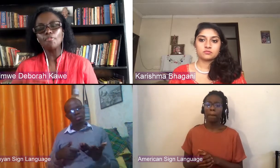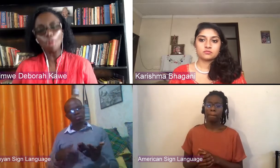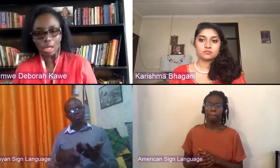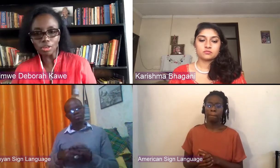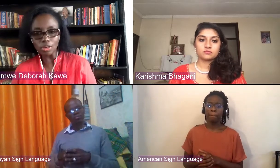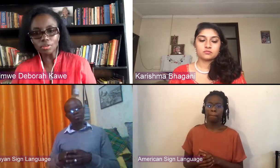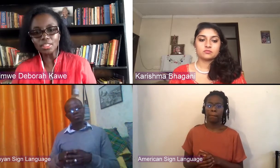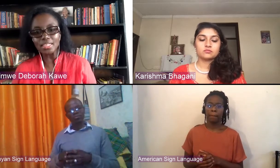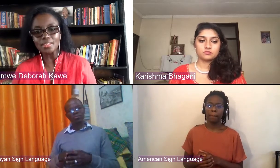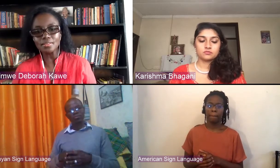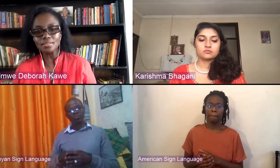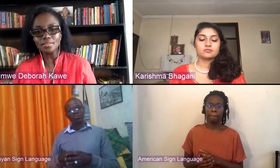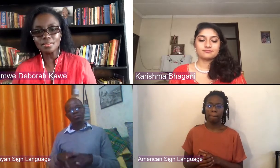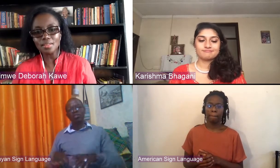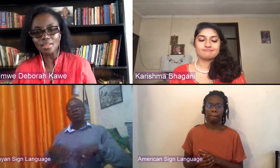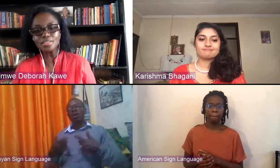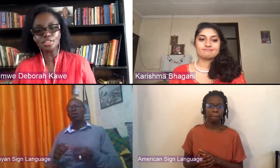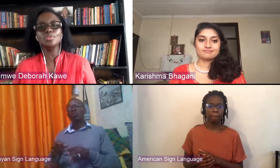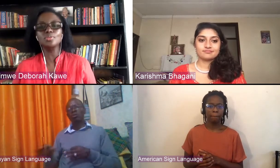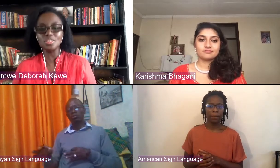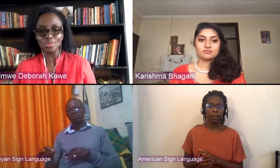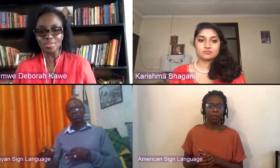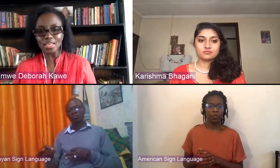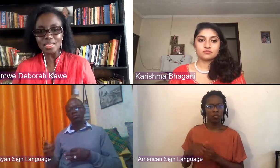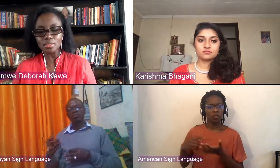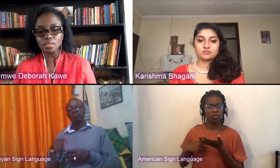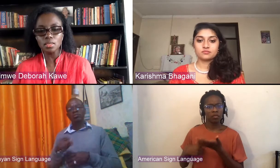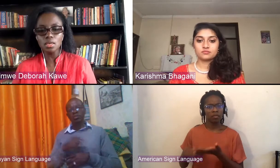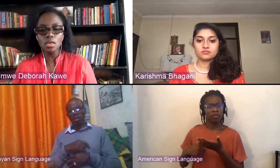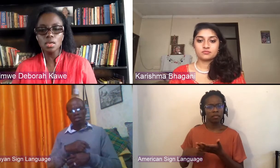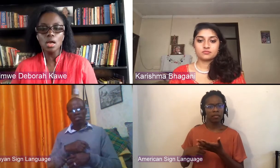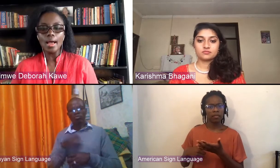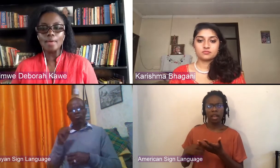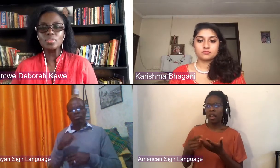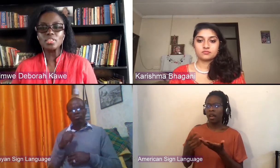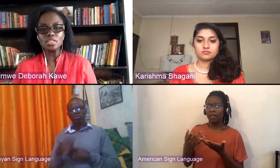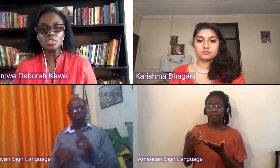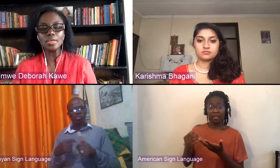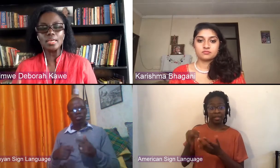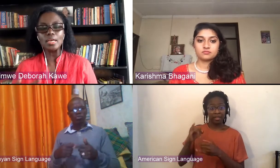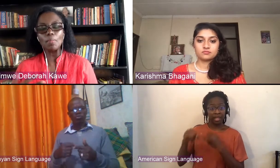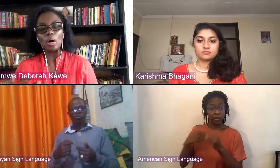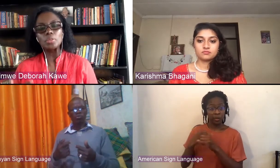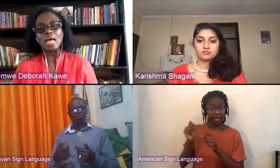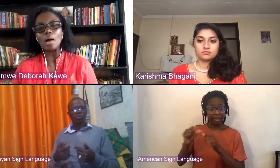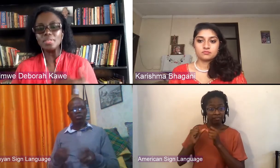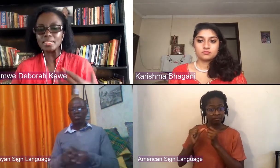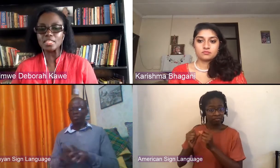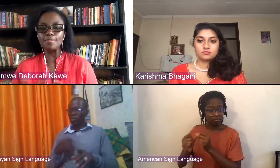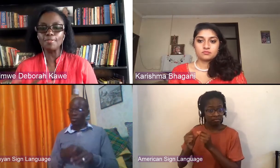for how long can the Institute to do this? And we started talking about how does it evolve?